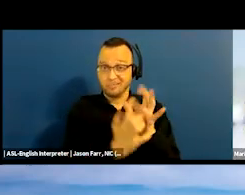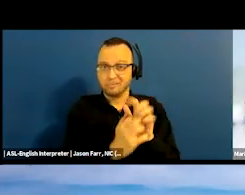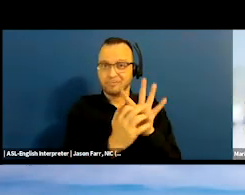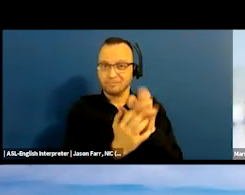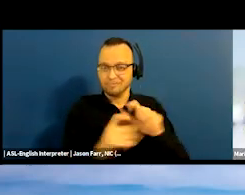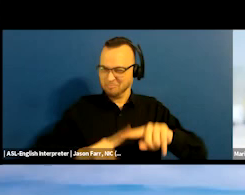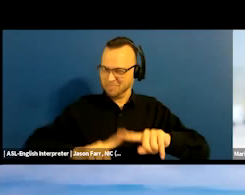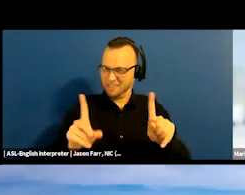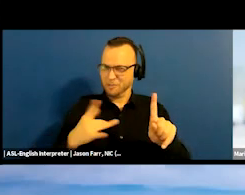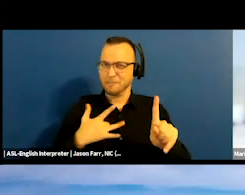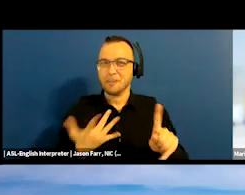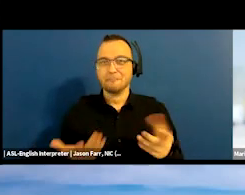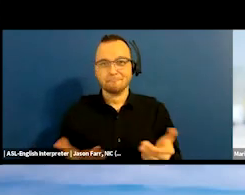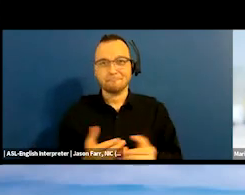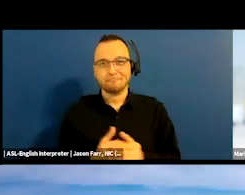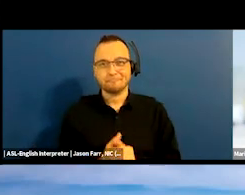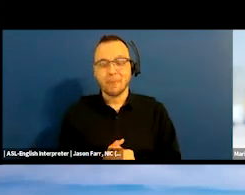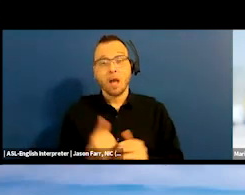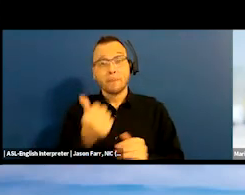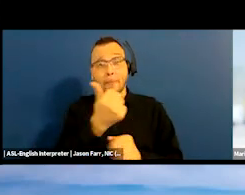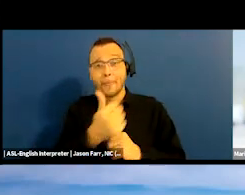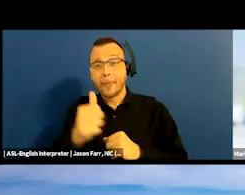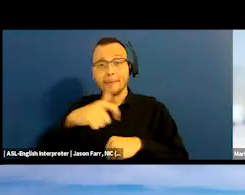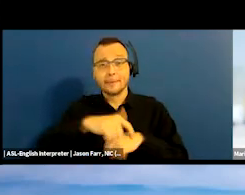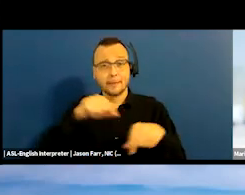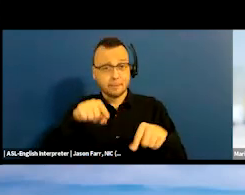the wrist, and to the fingers, the palms,